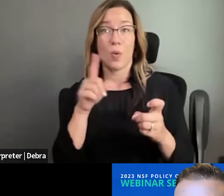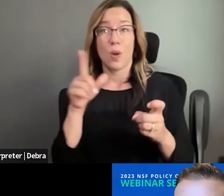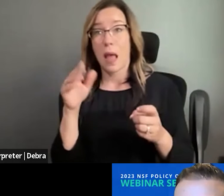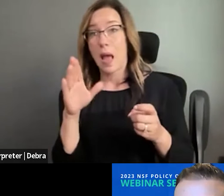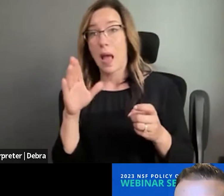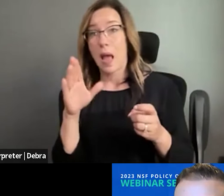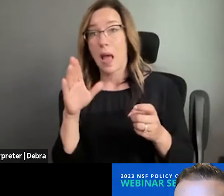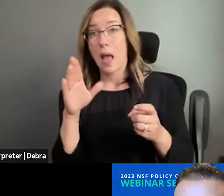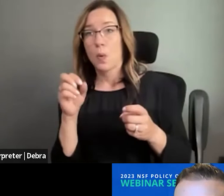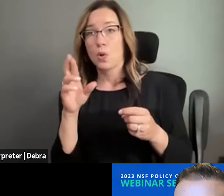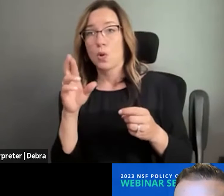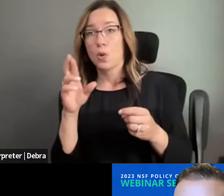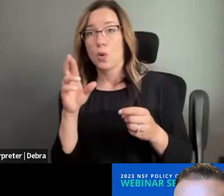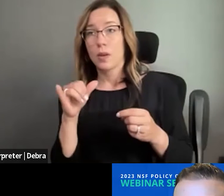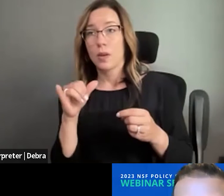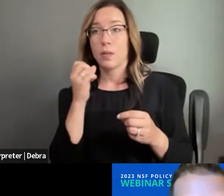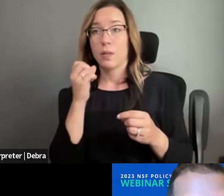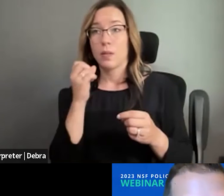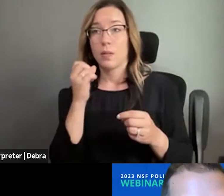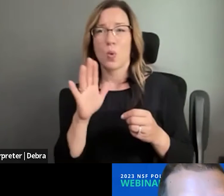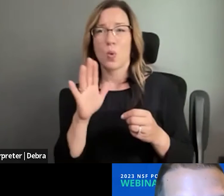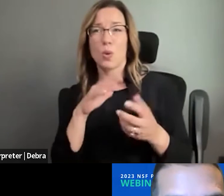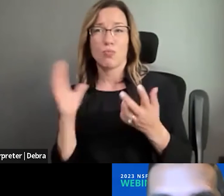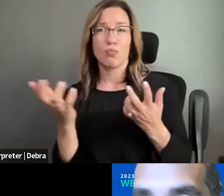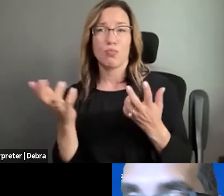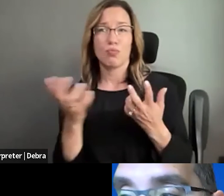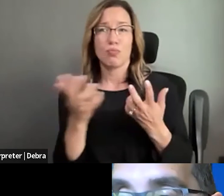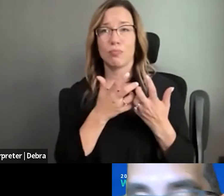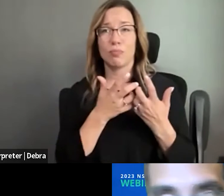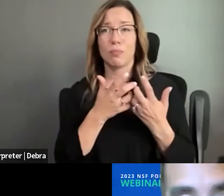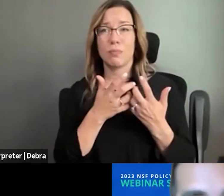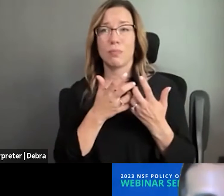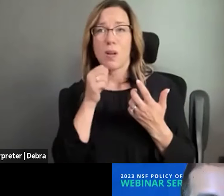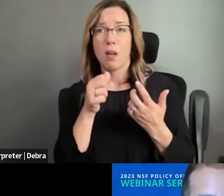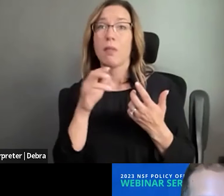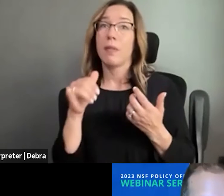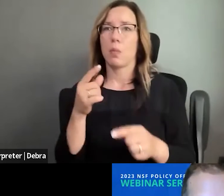if your laboratory fits in with that, that would be an absolute appropriate question